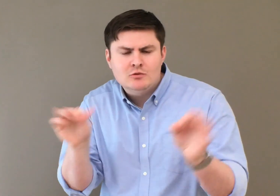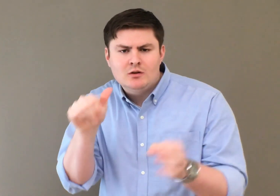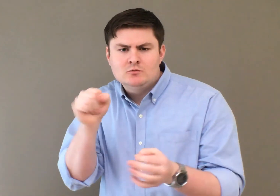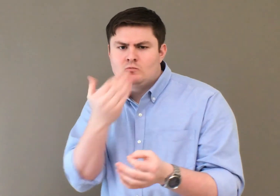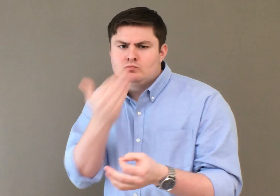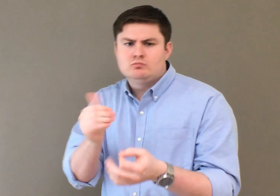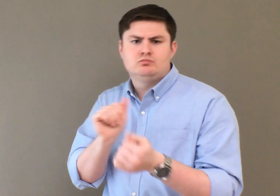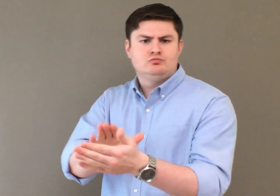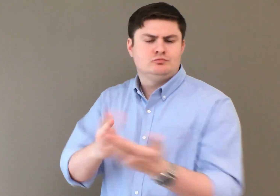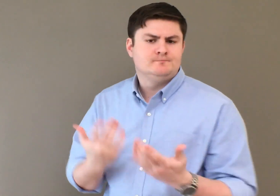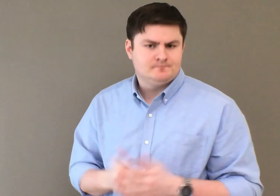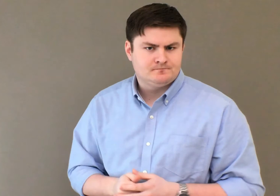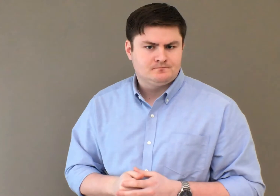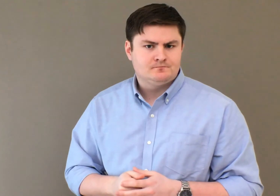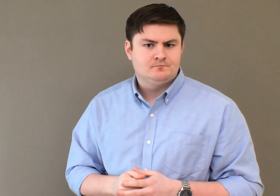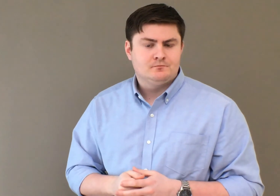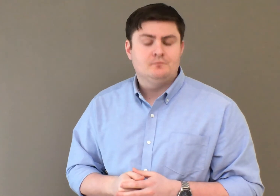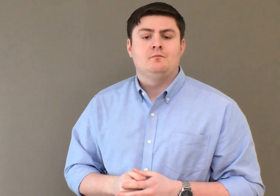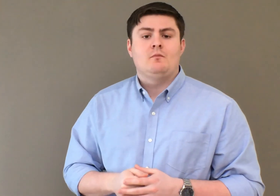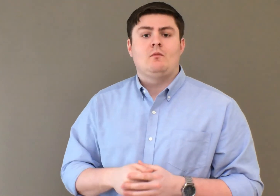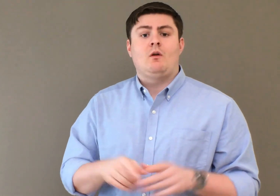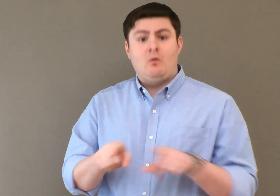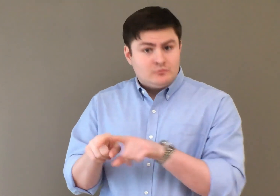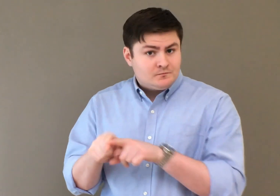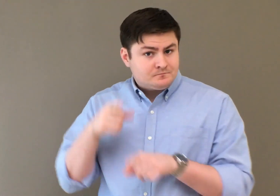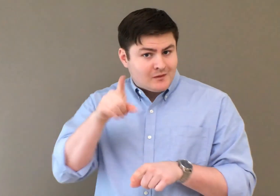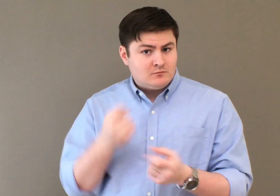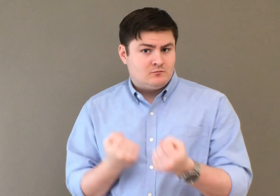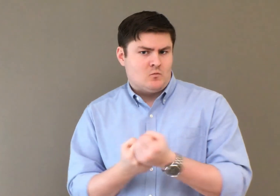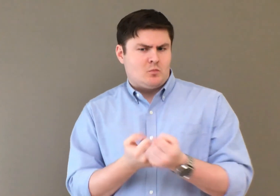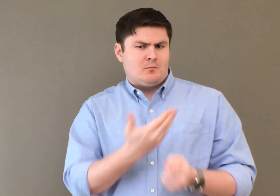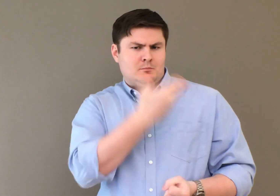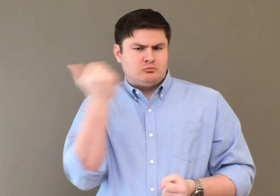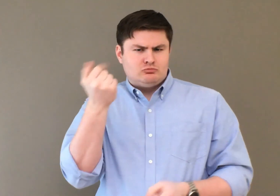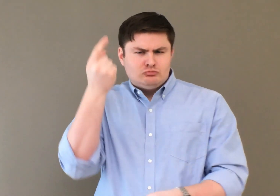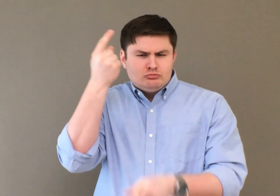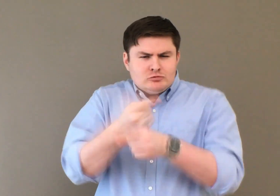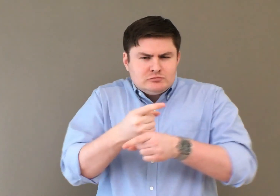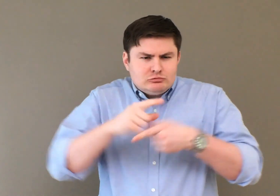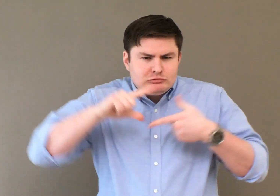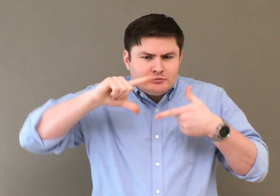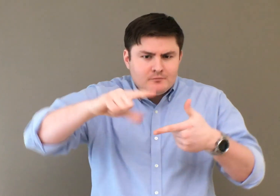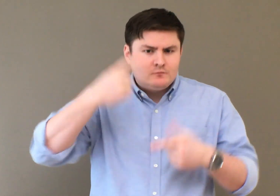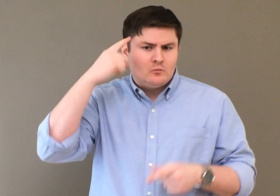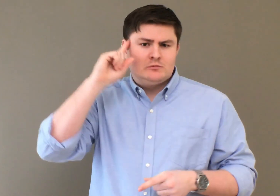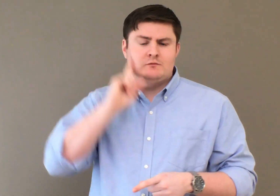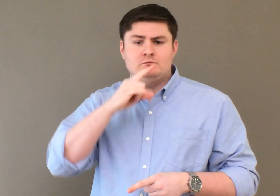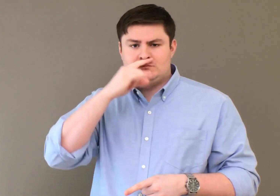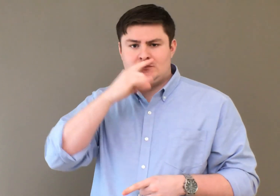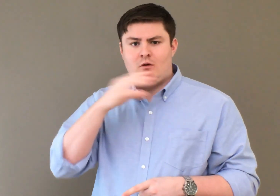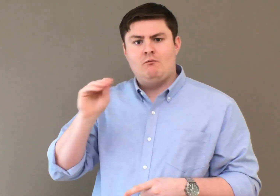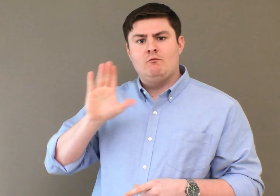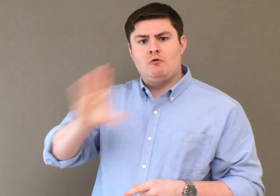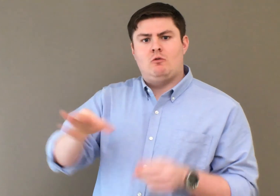about ASL. You can also help appropriately frame the experience of deaf kids and their